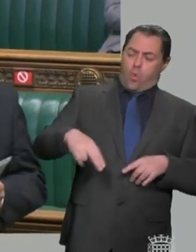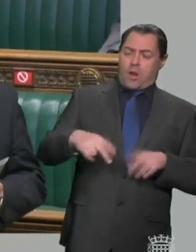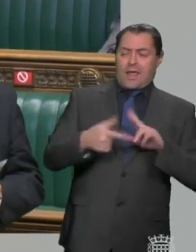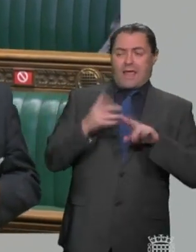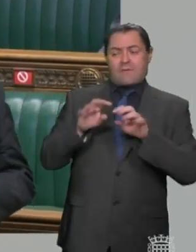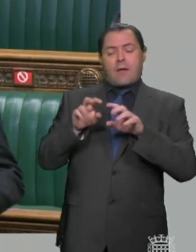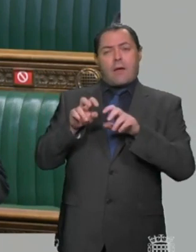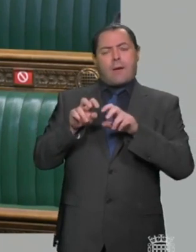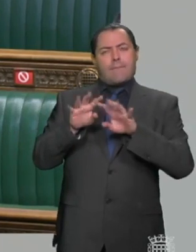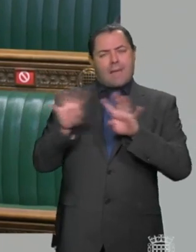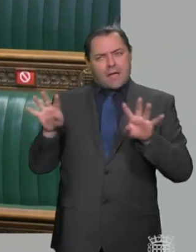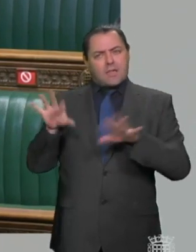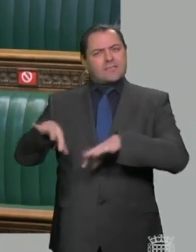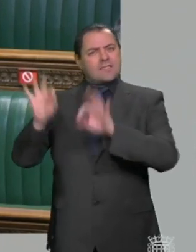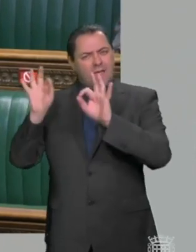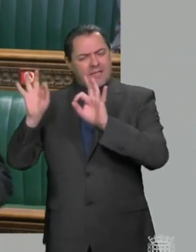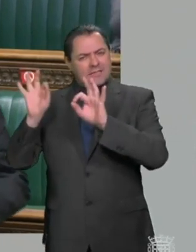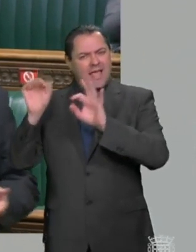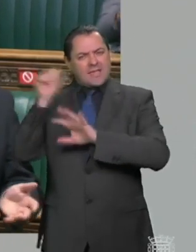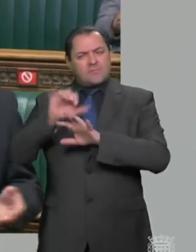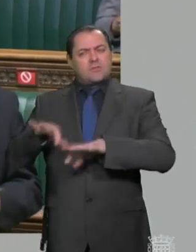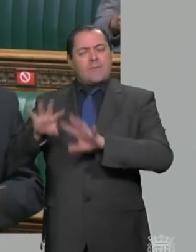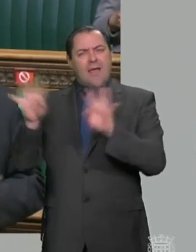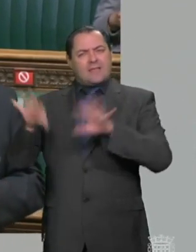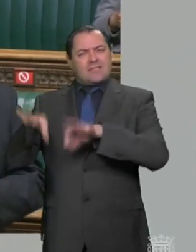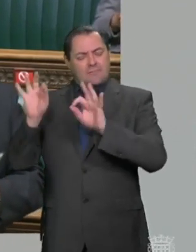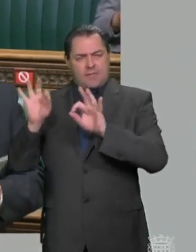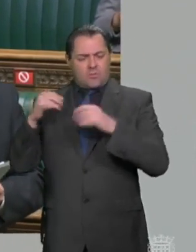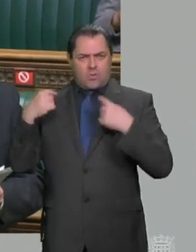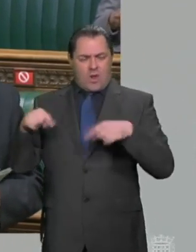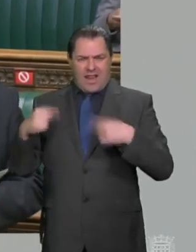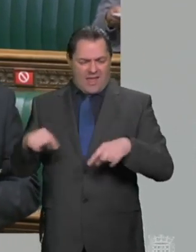cannot happen. The Prime Minister was talking a moment ago about closing loopholes in legislation.